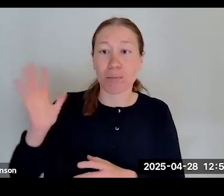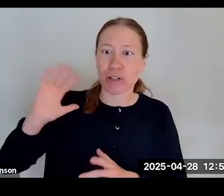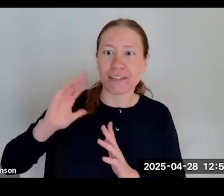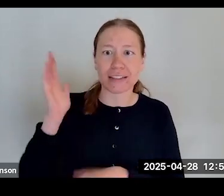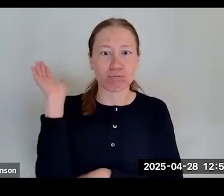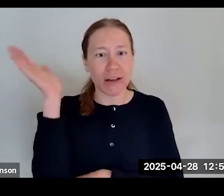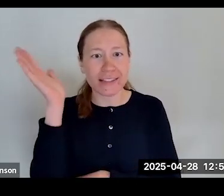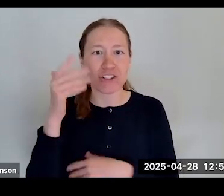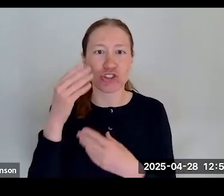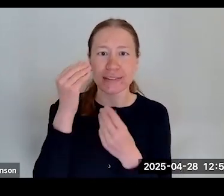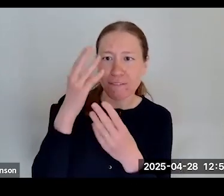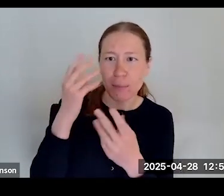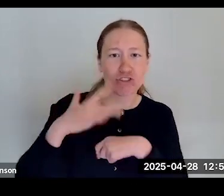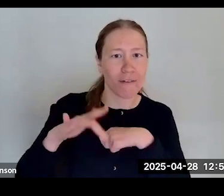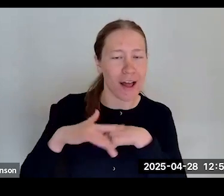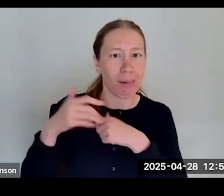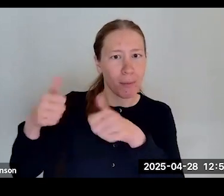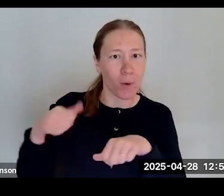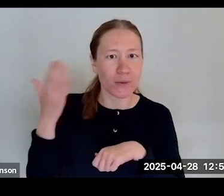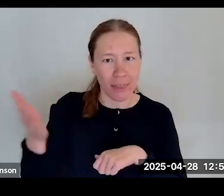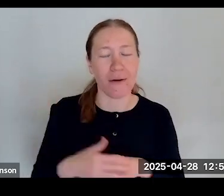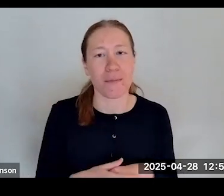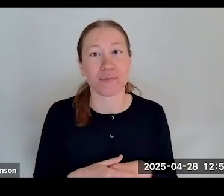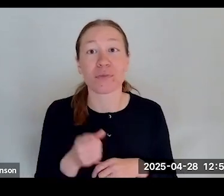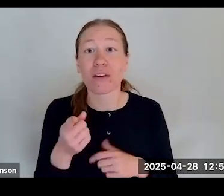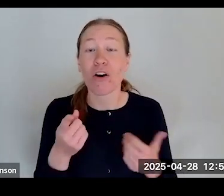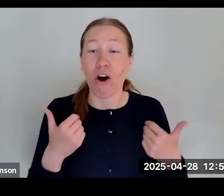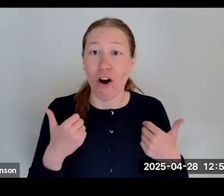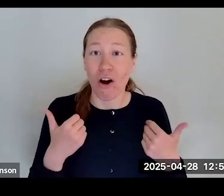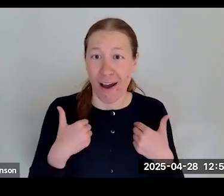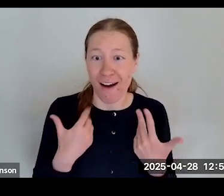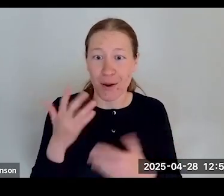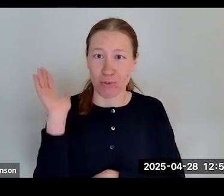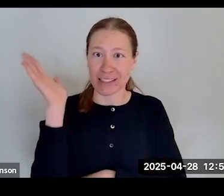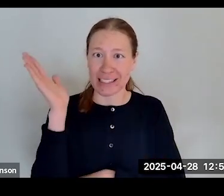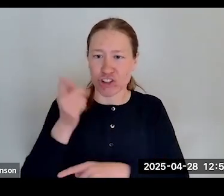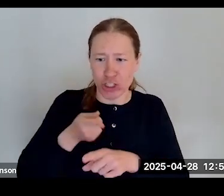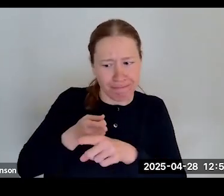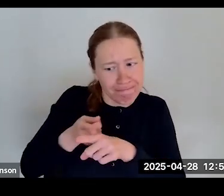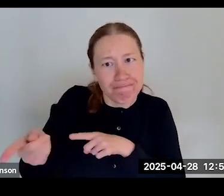as informational content listed. We also have a presentation that is specific to the steps